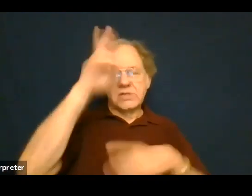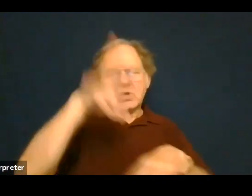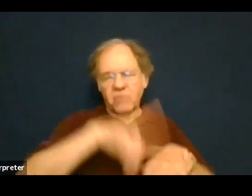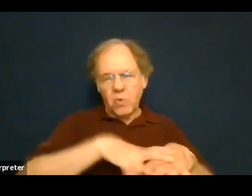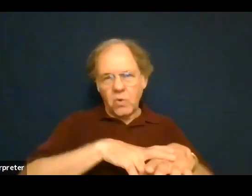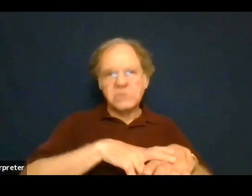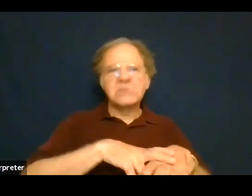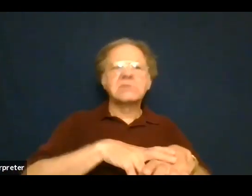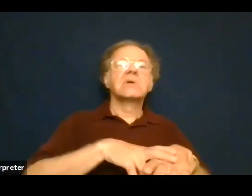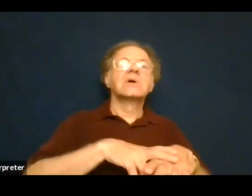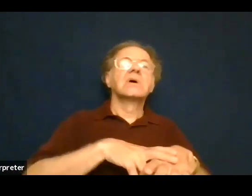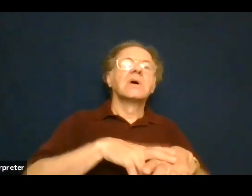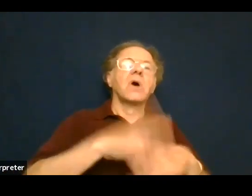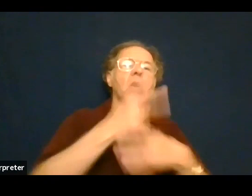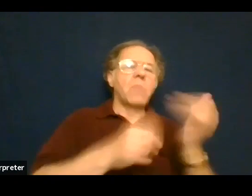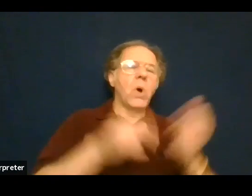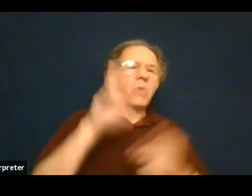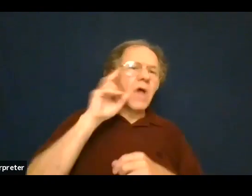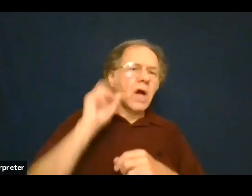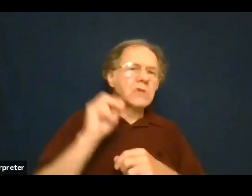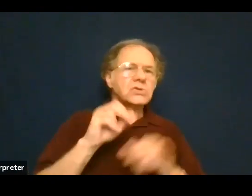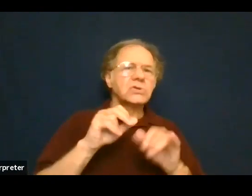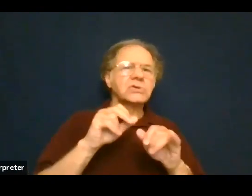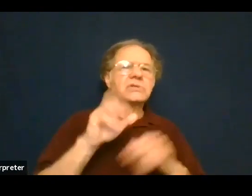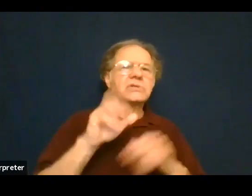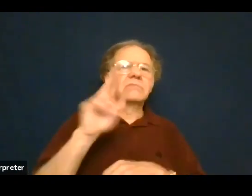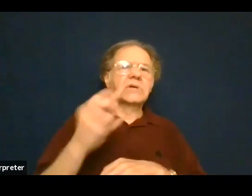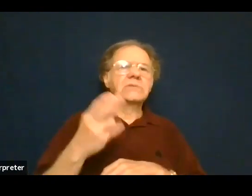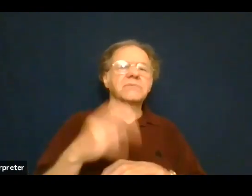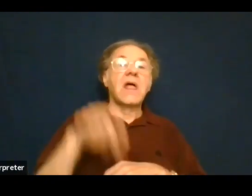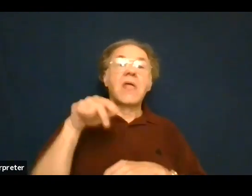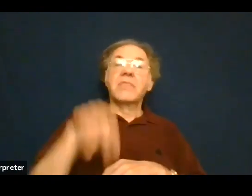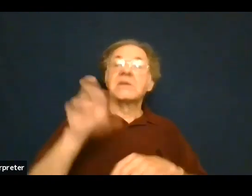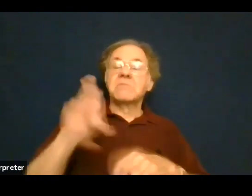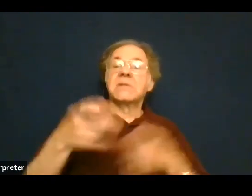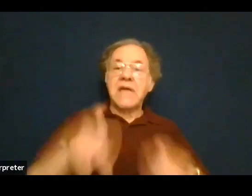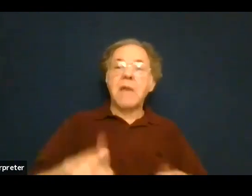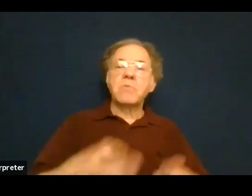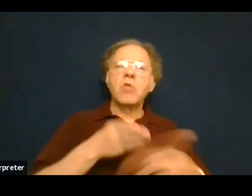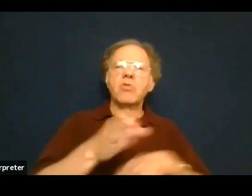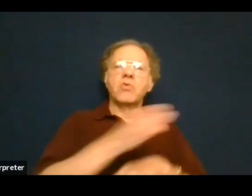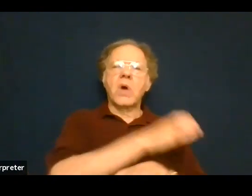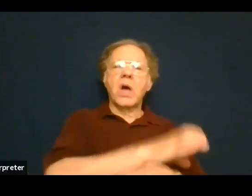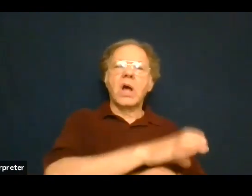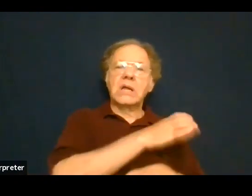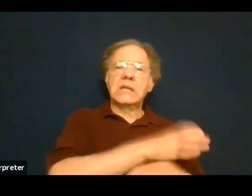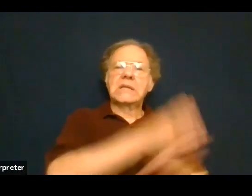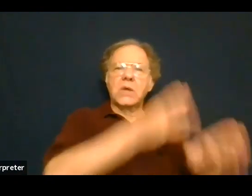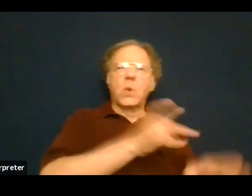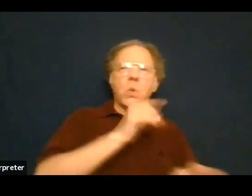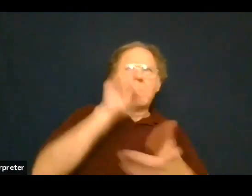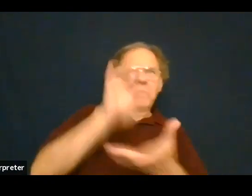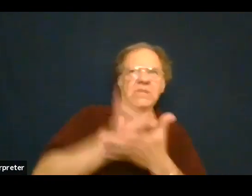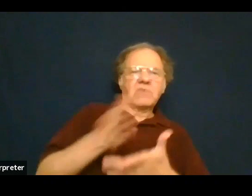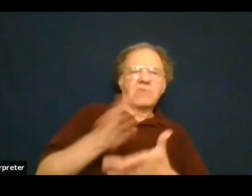But it's important to understand this needs to be done by a clinician who believes you have that disease. They're not just taking a guess and hoping